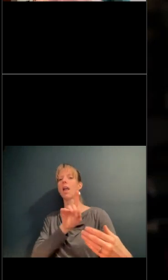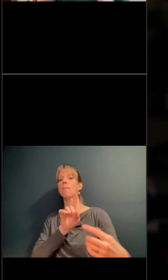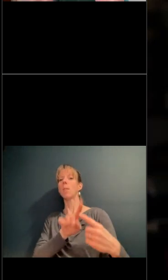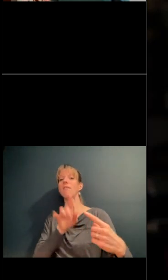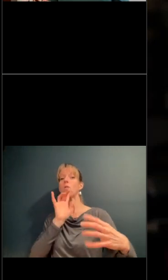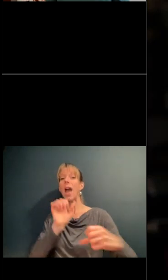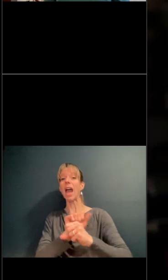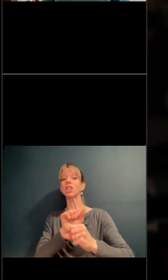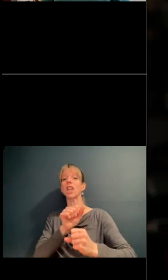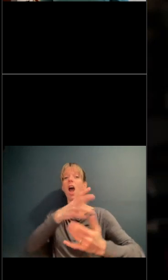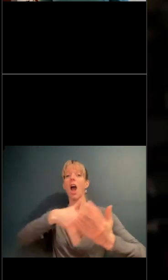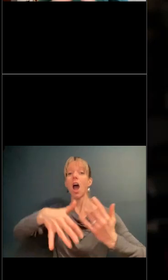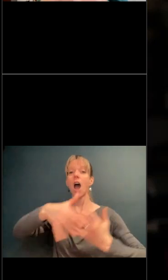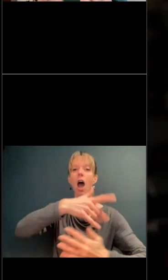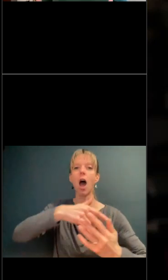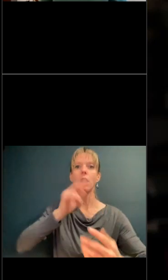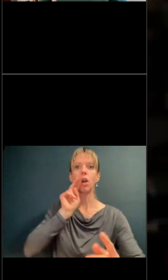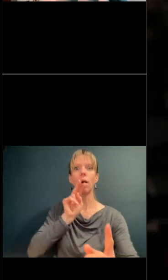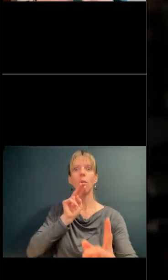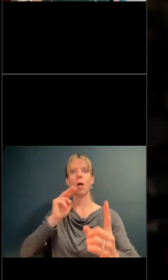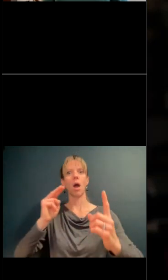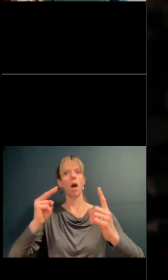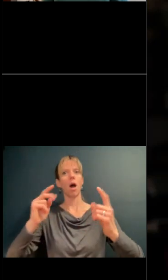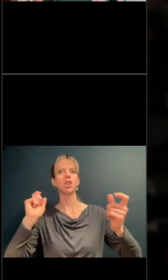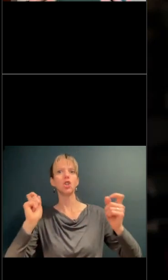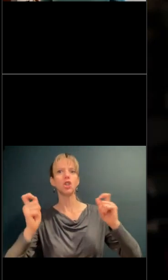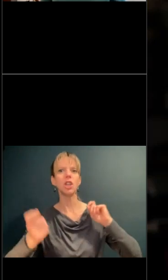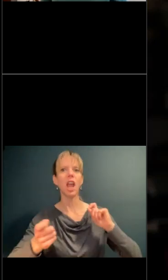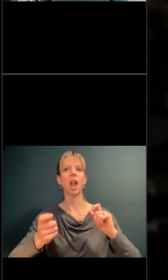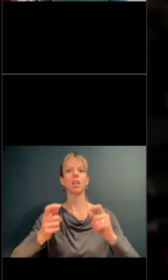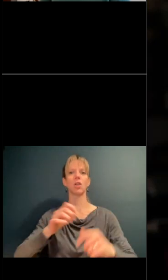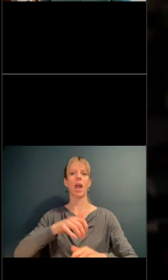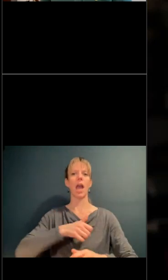change the perspectives about the gifts and contributions young people with developmental